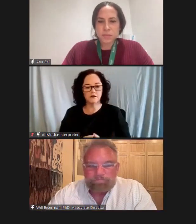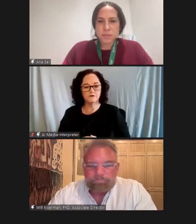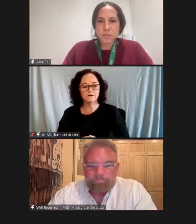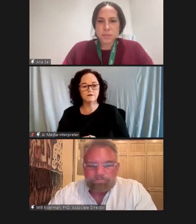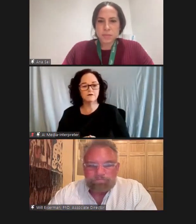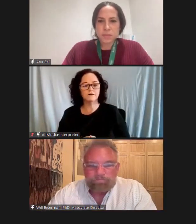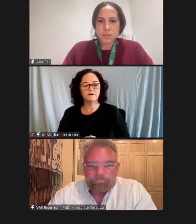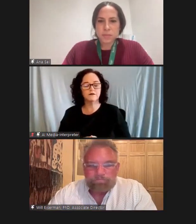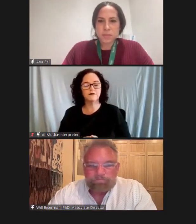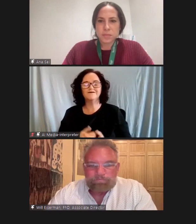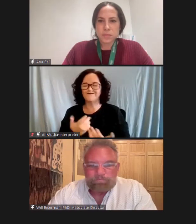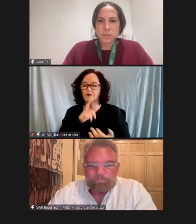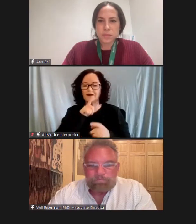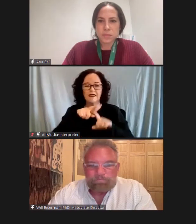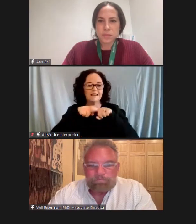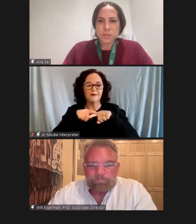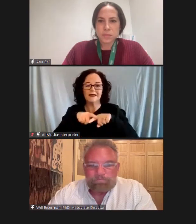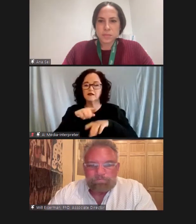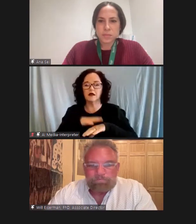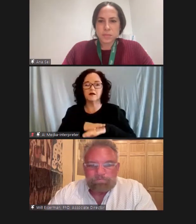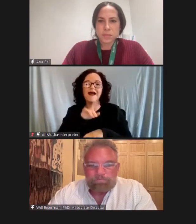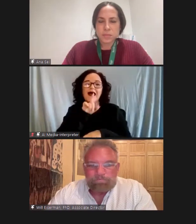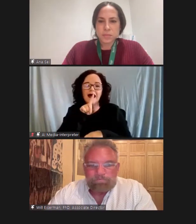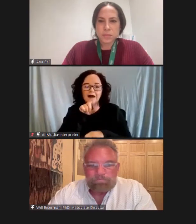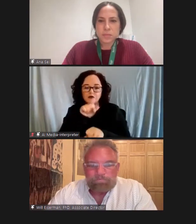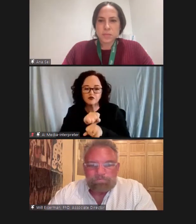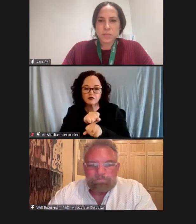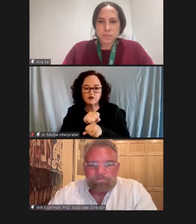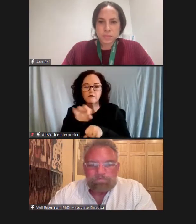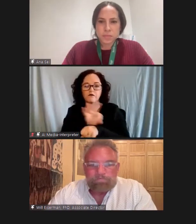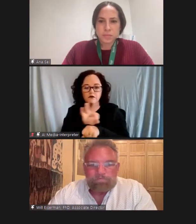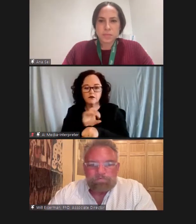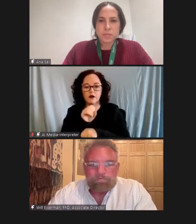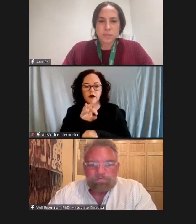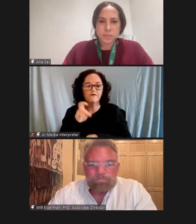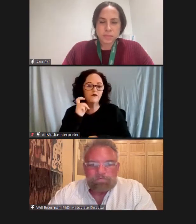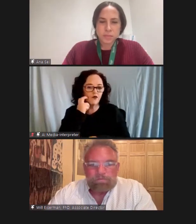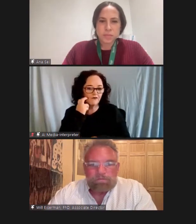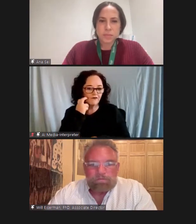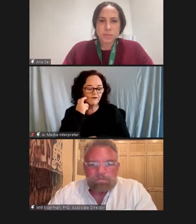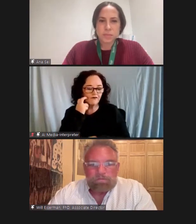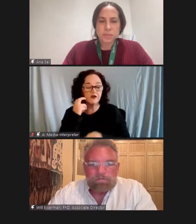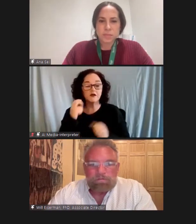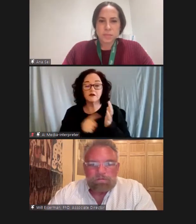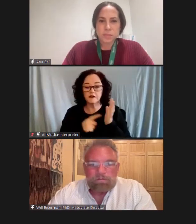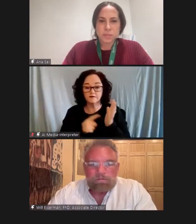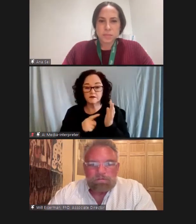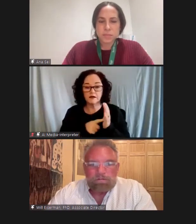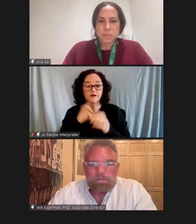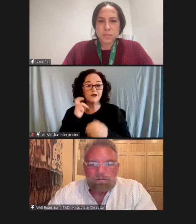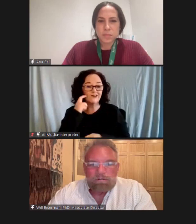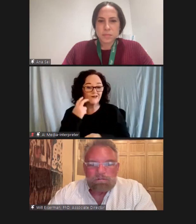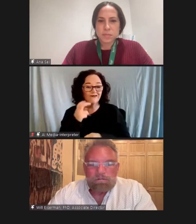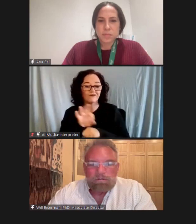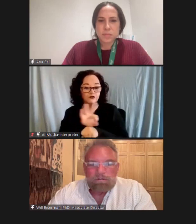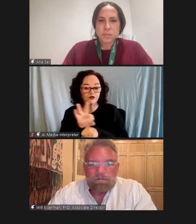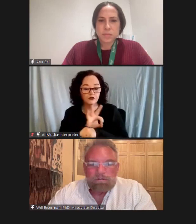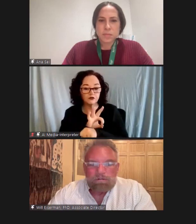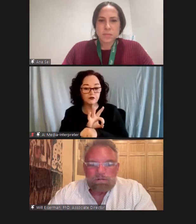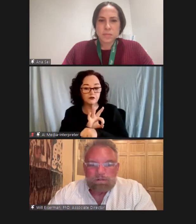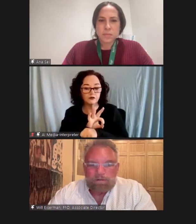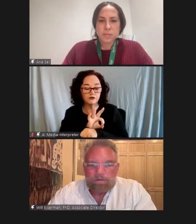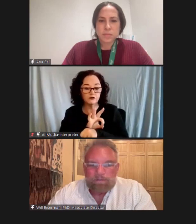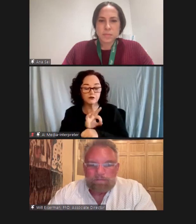function of the nerve so sometimes the